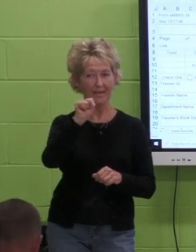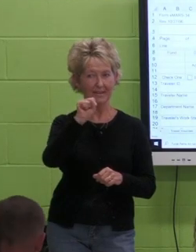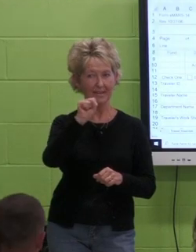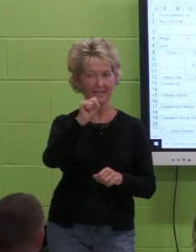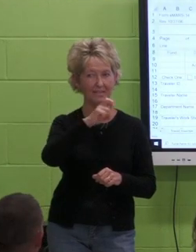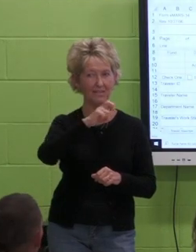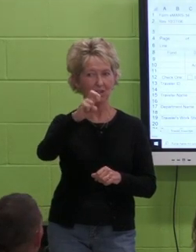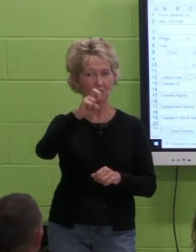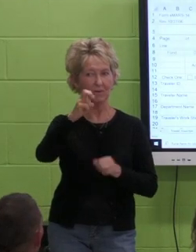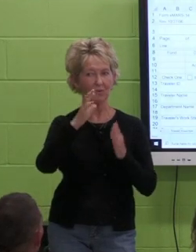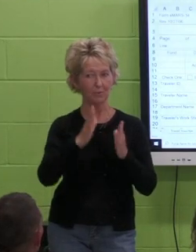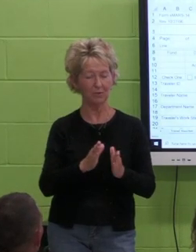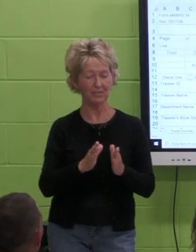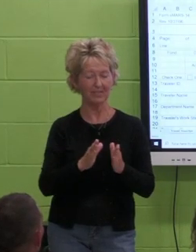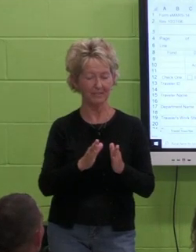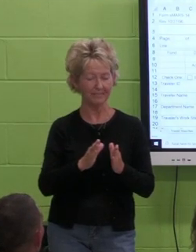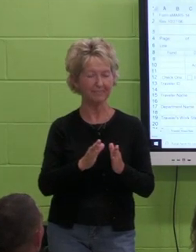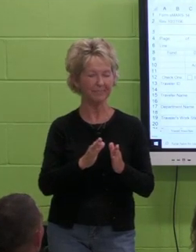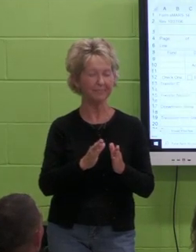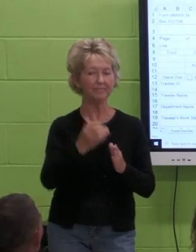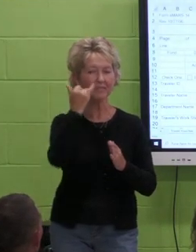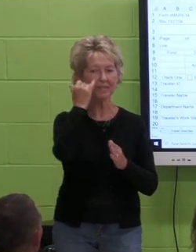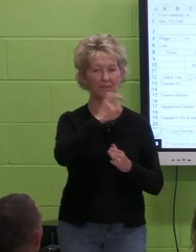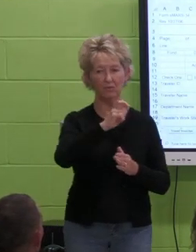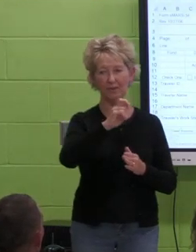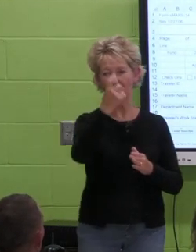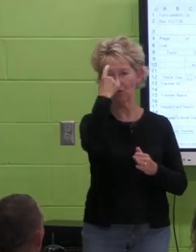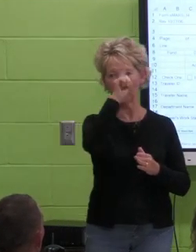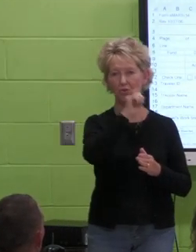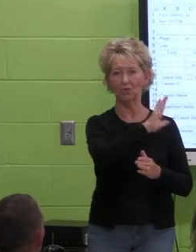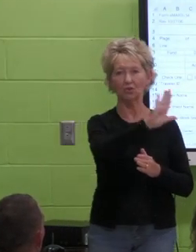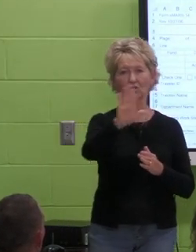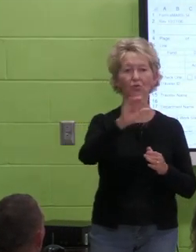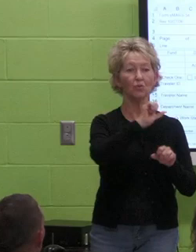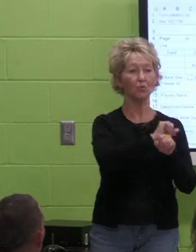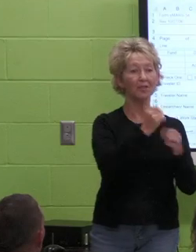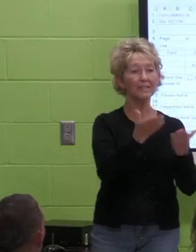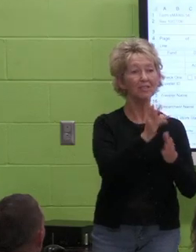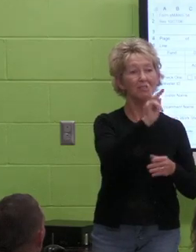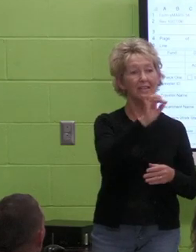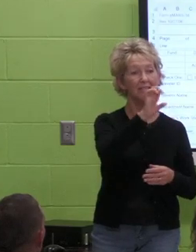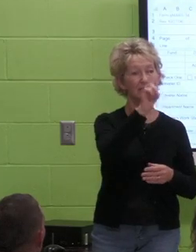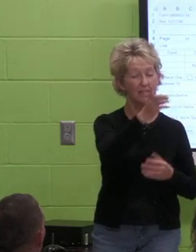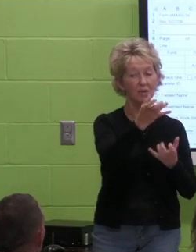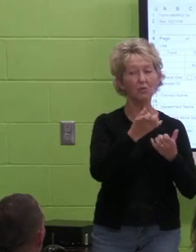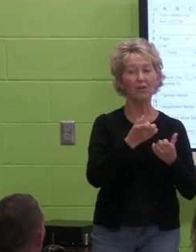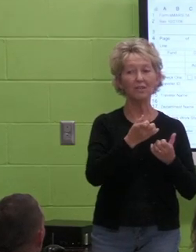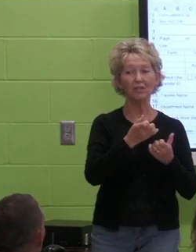at the department um if you travel for your work here at KSD and you want to be reimbursed which